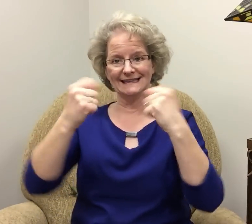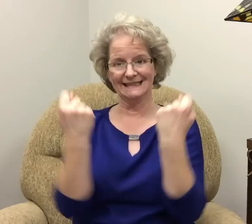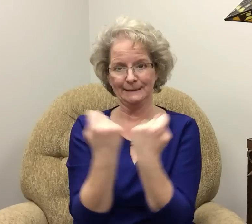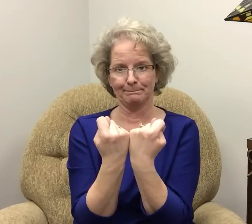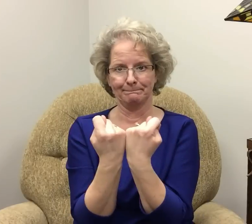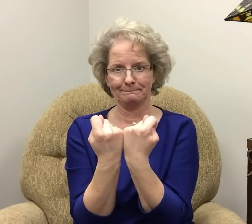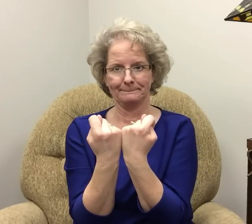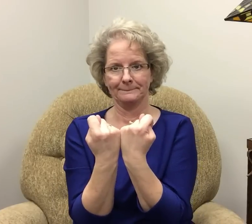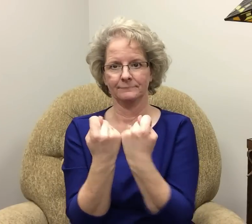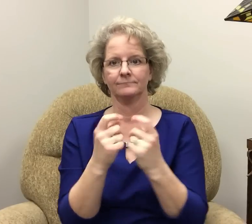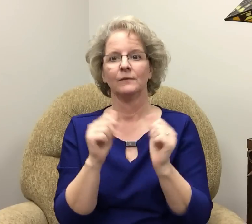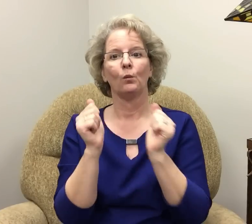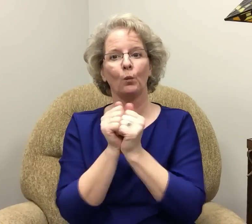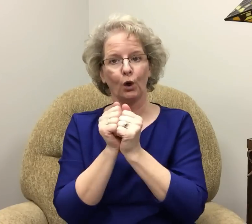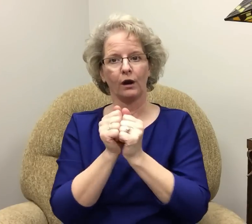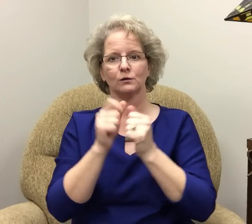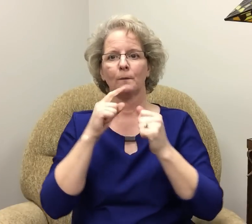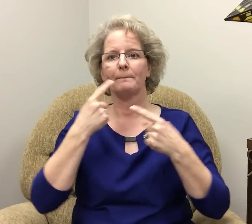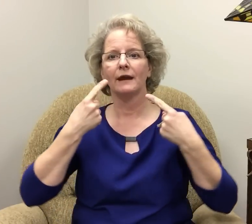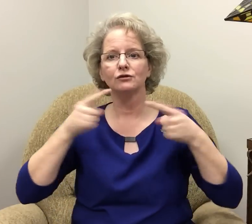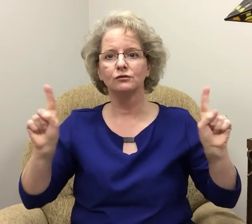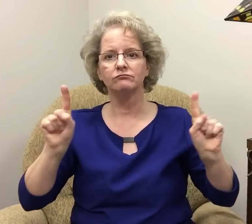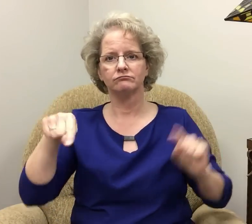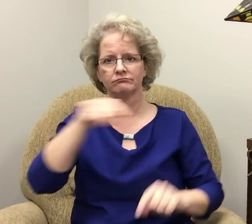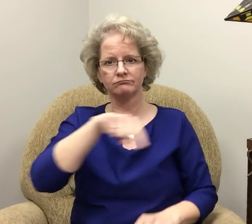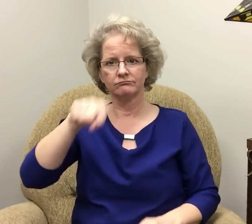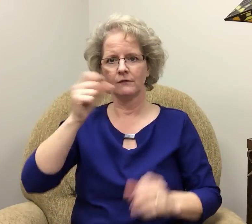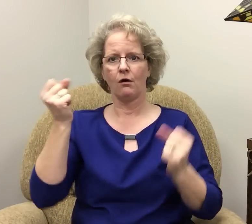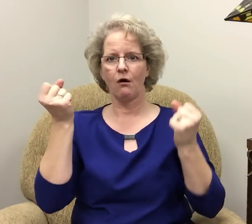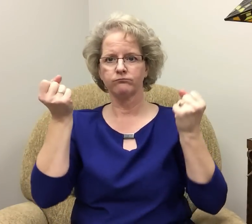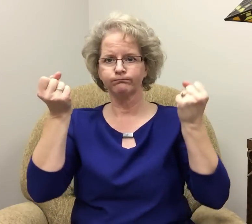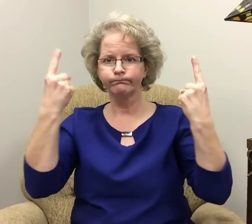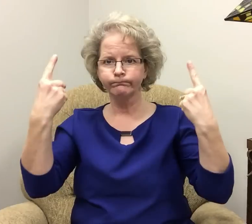that process.